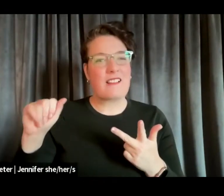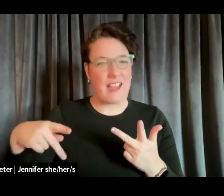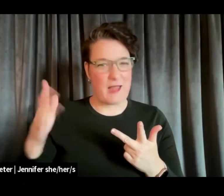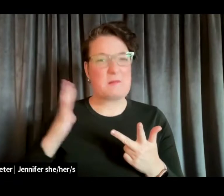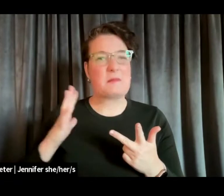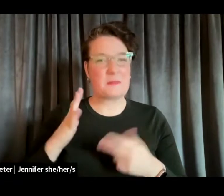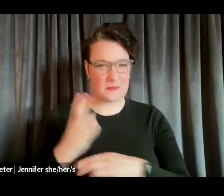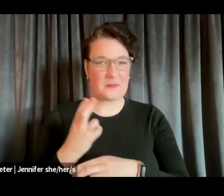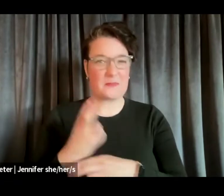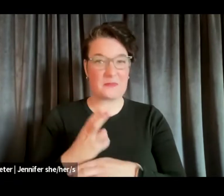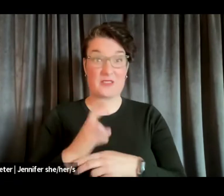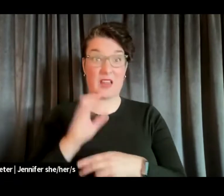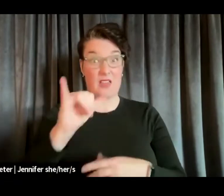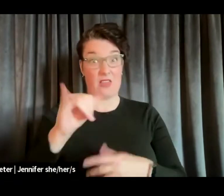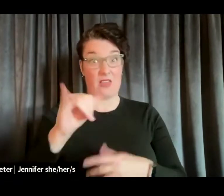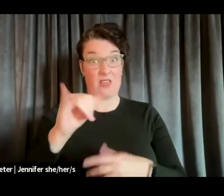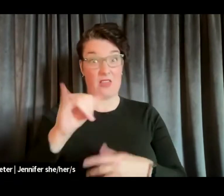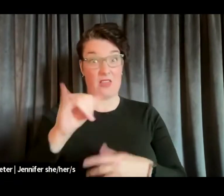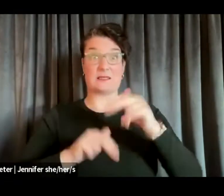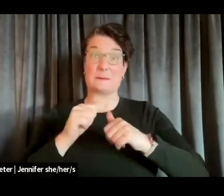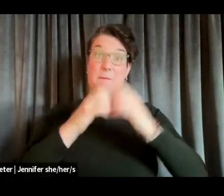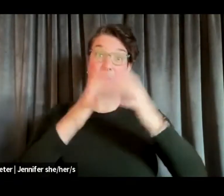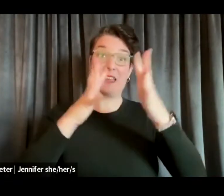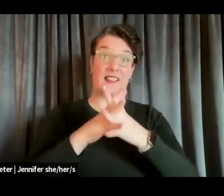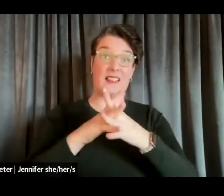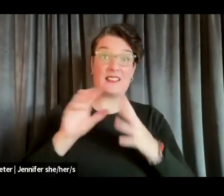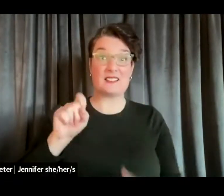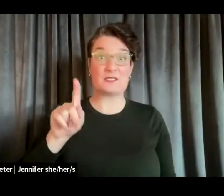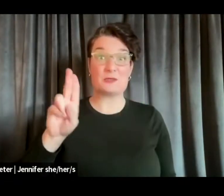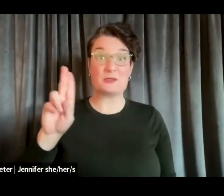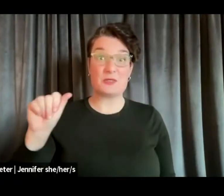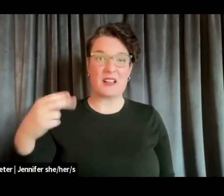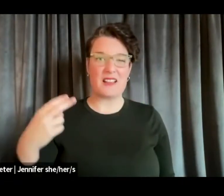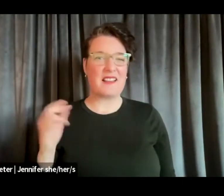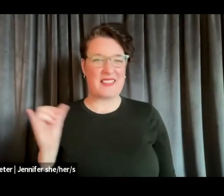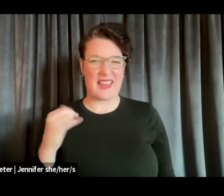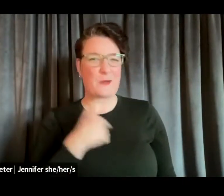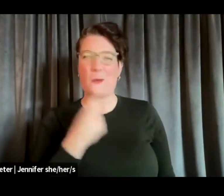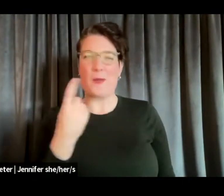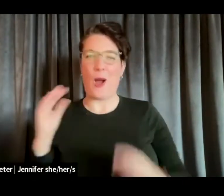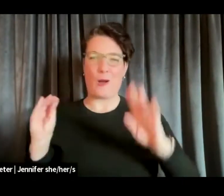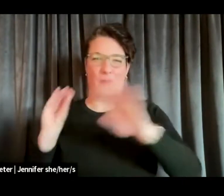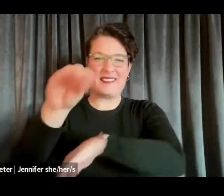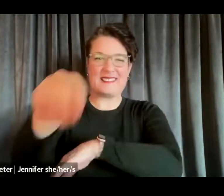That process of building the Sukkah and having it be like we always have it in the frontyard.